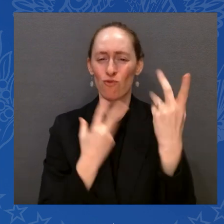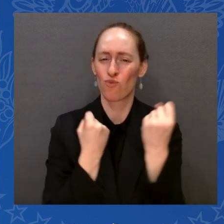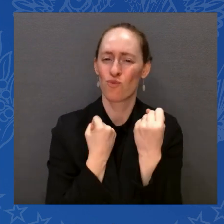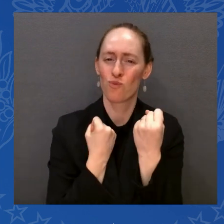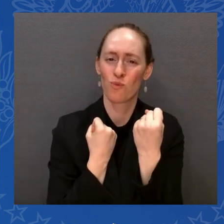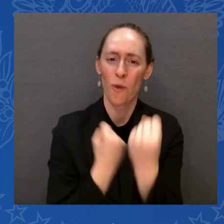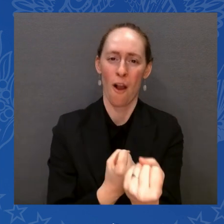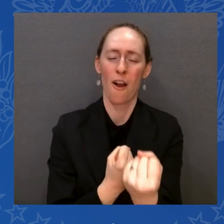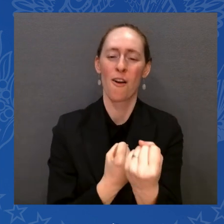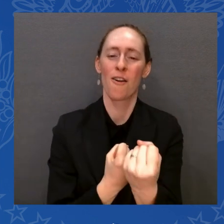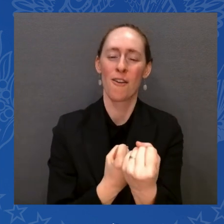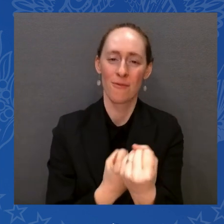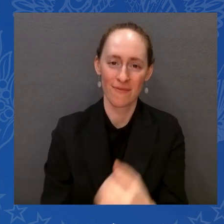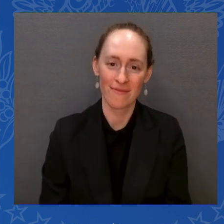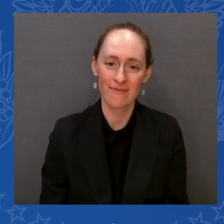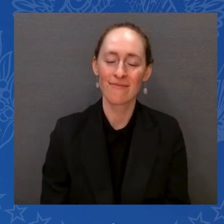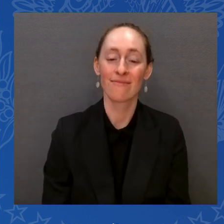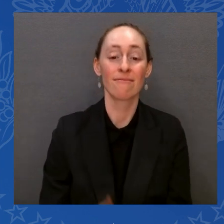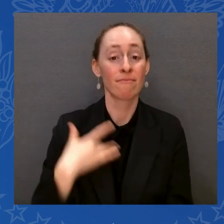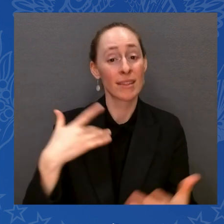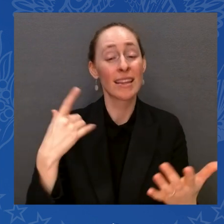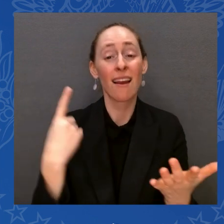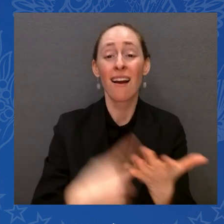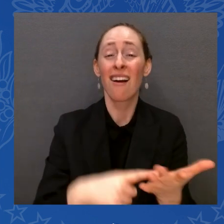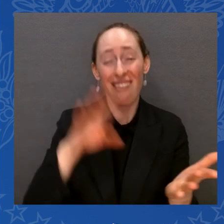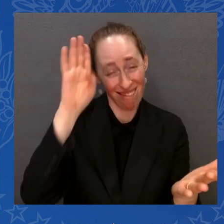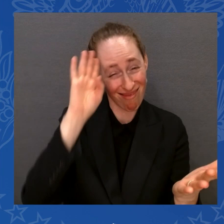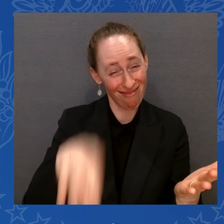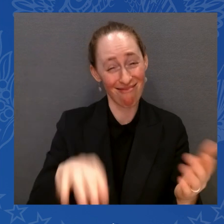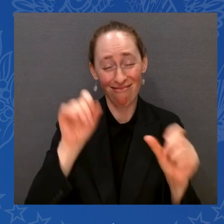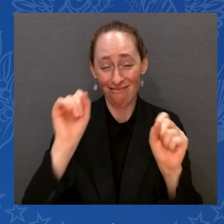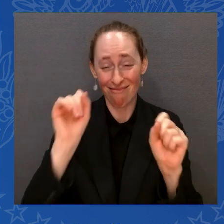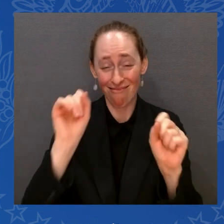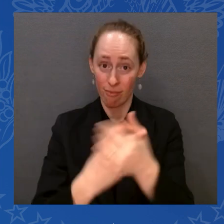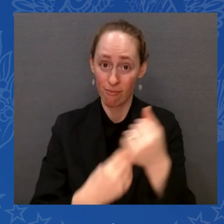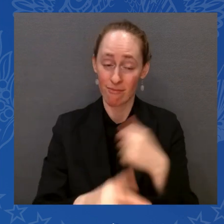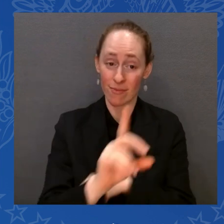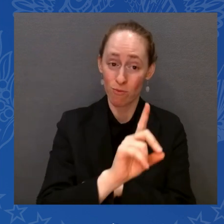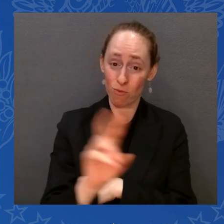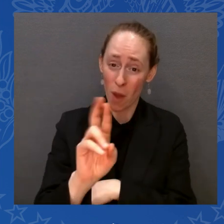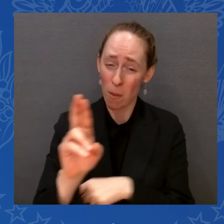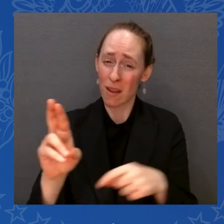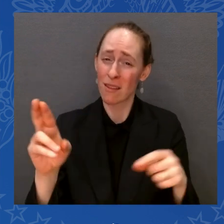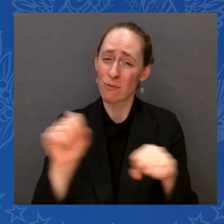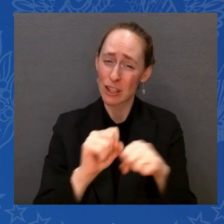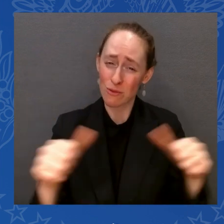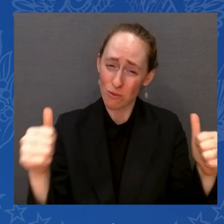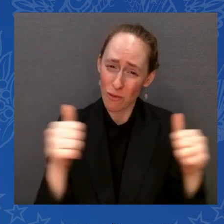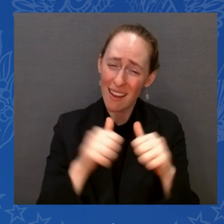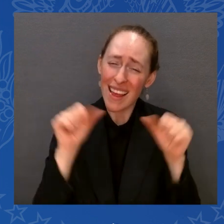we can actually work together. We actually work together. All the things we did were bipartisan --